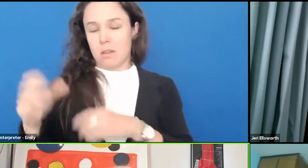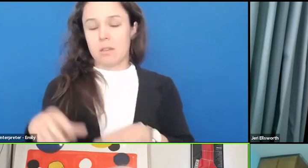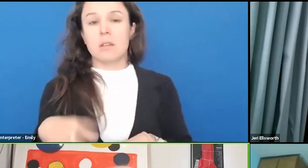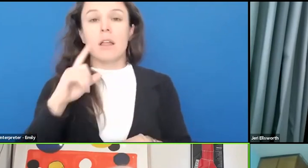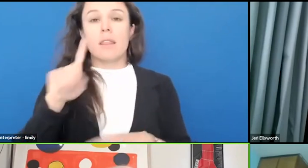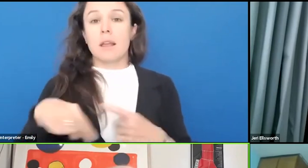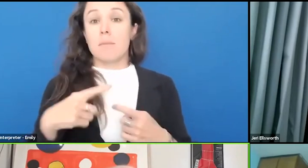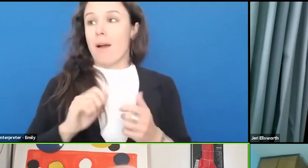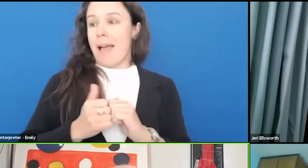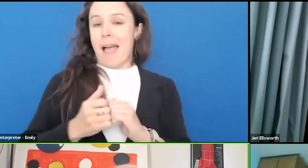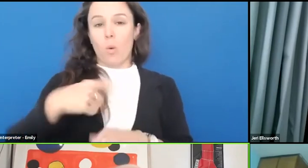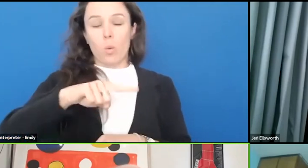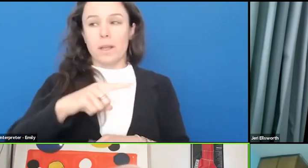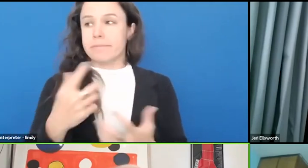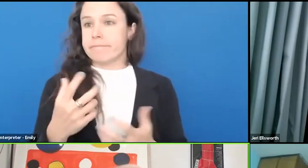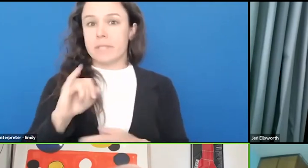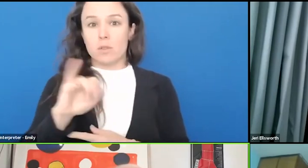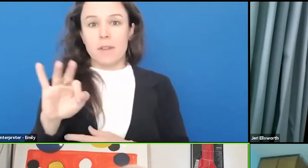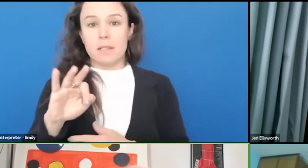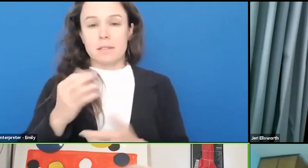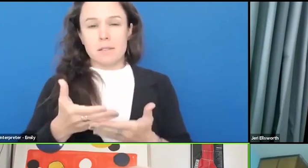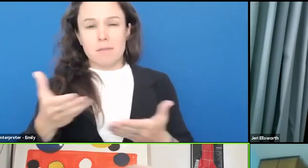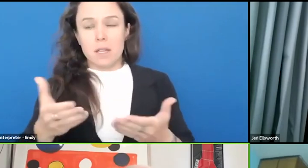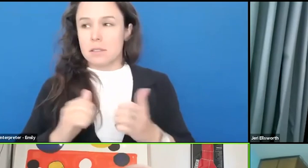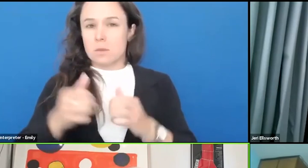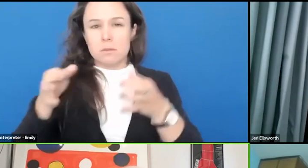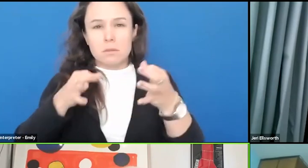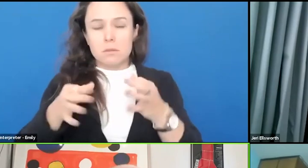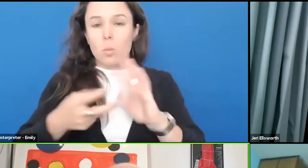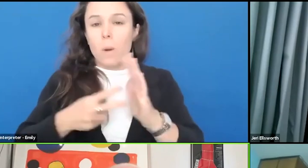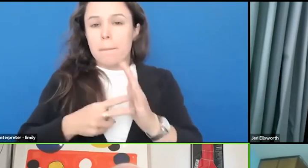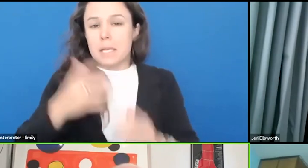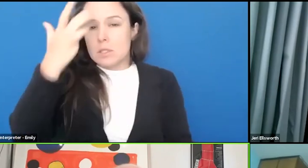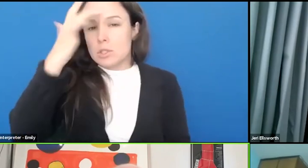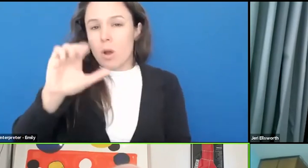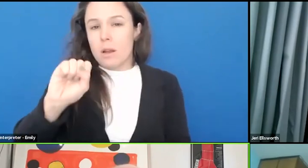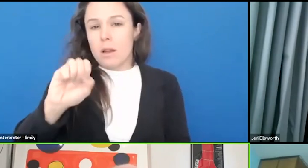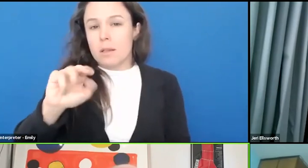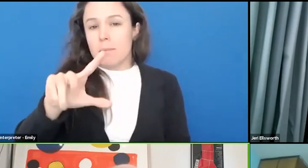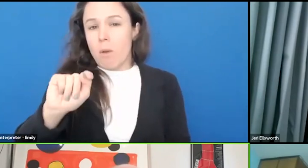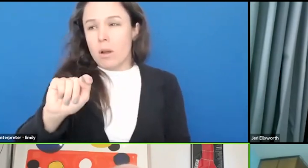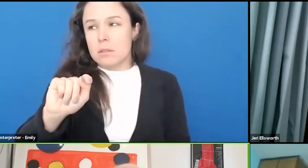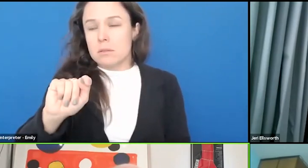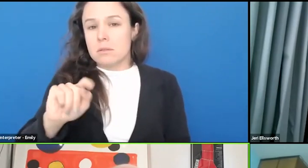as interface devices, actually start defining what smart is and perhaps add truth in advertising